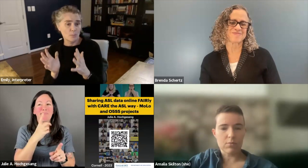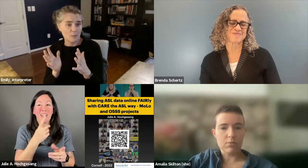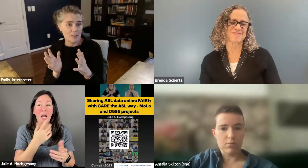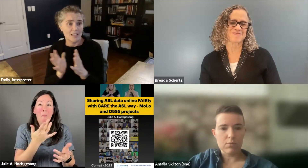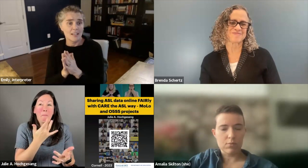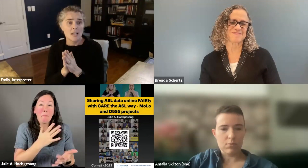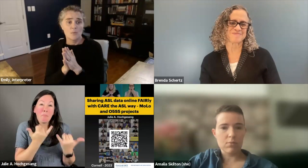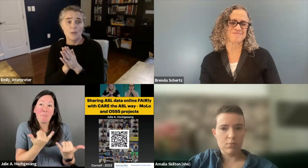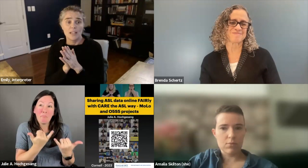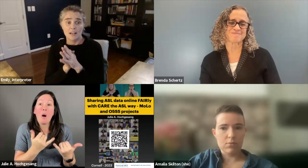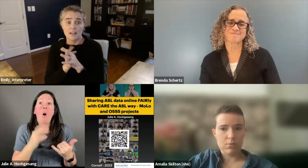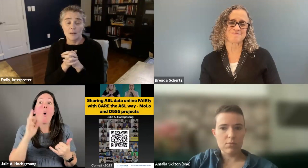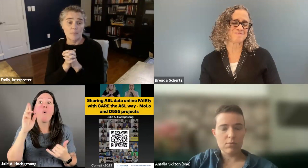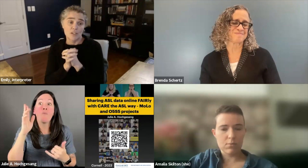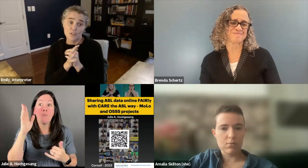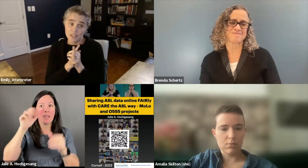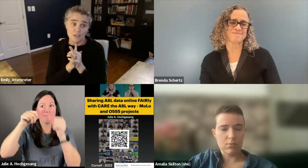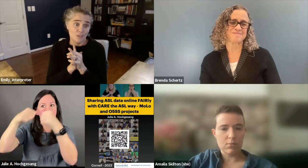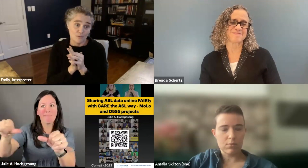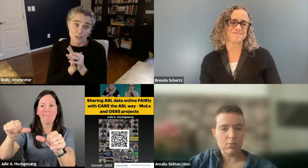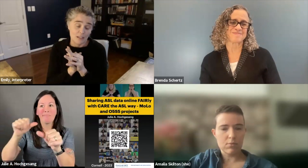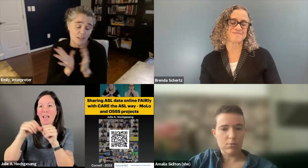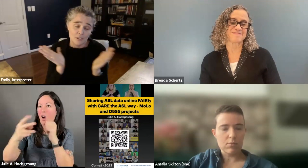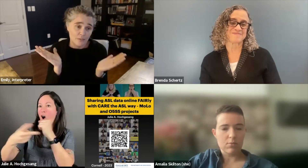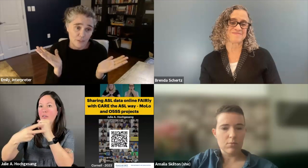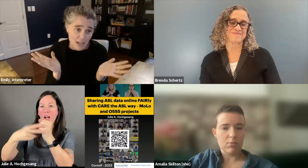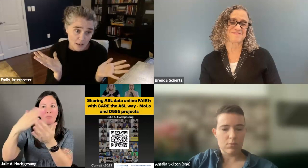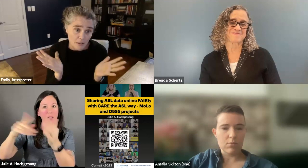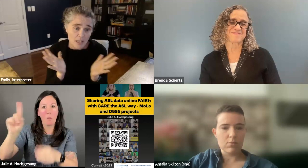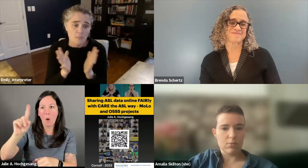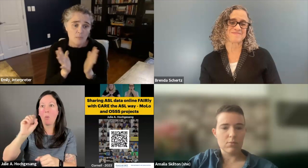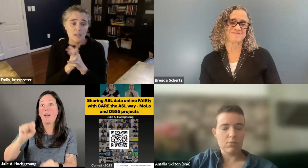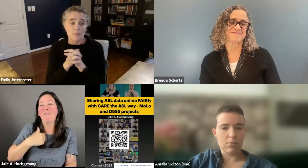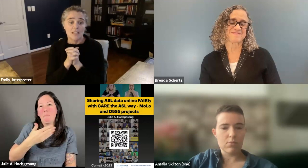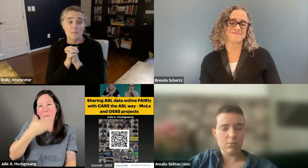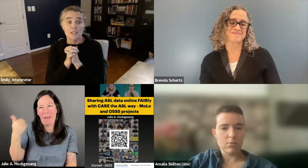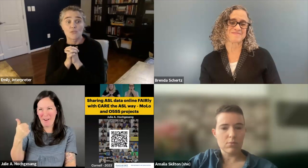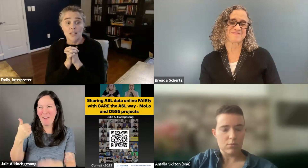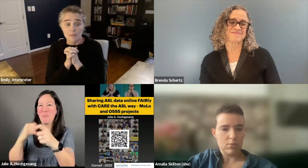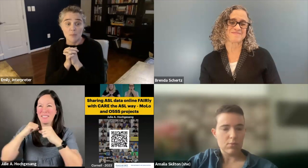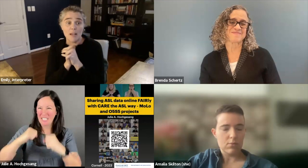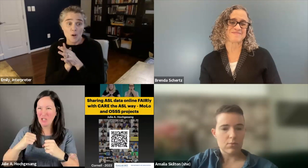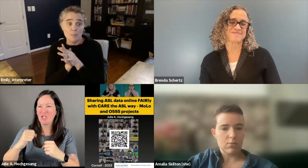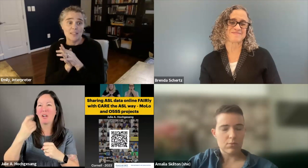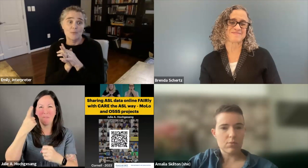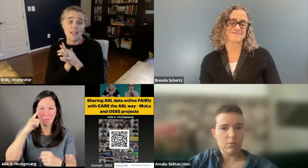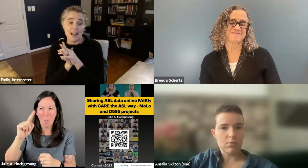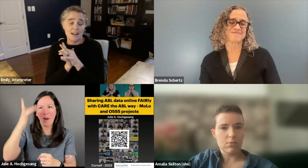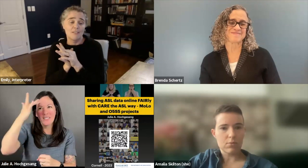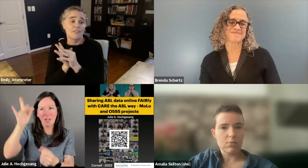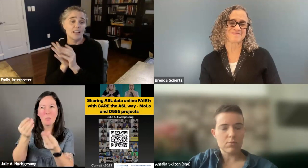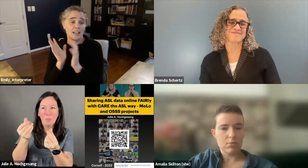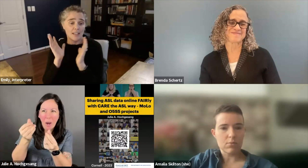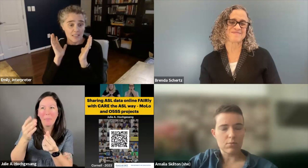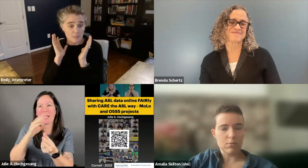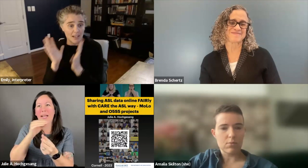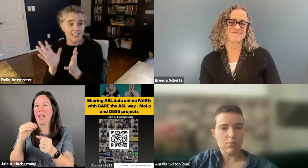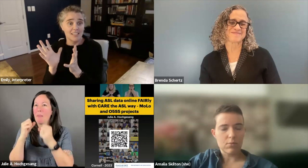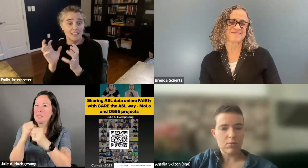permanent we are using YouTube for you know for now but my my dream or My Hope Is that we have a it deposited in a